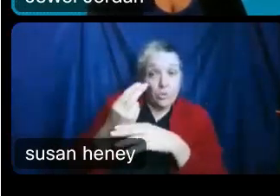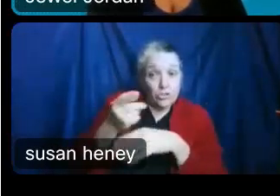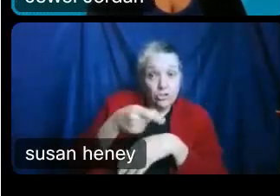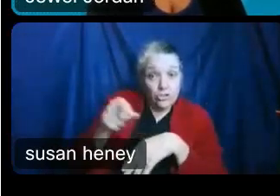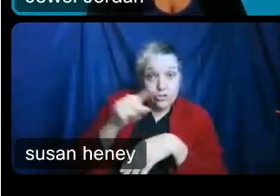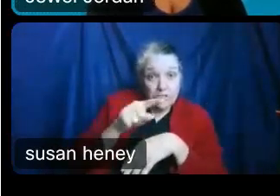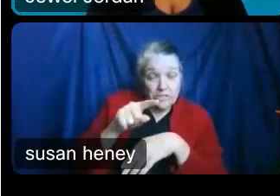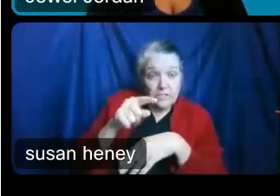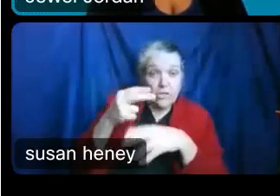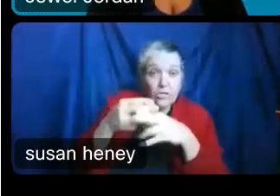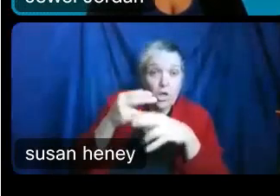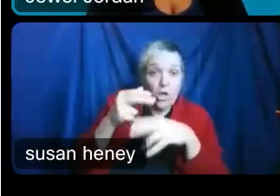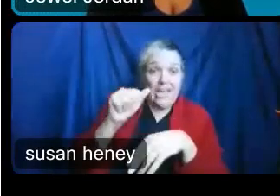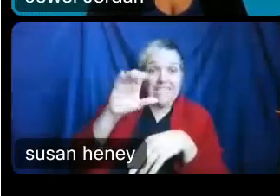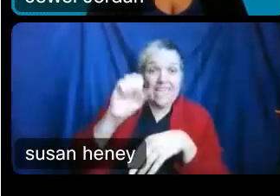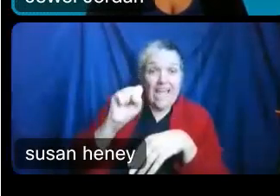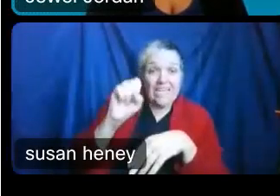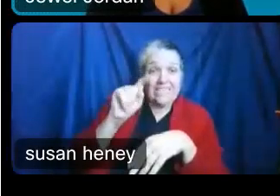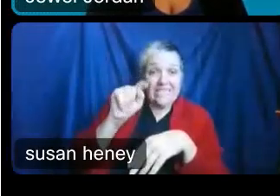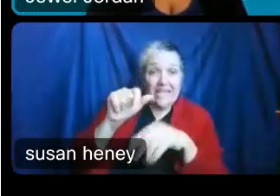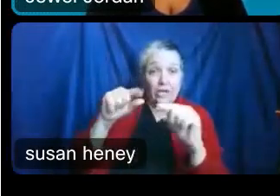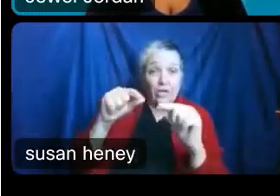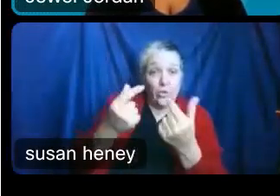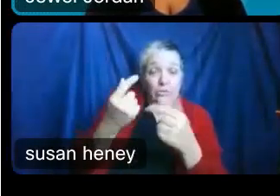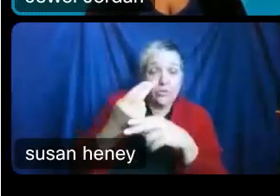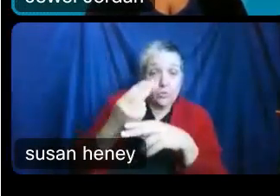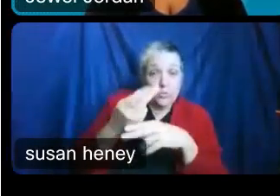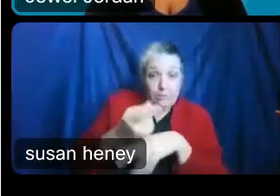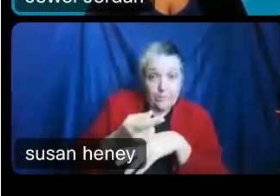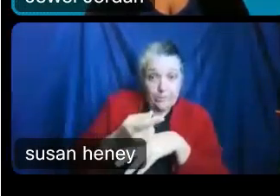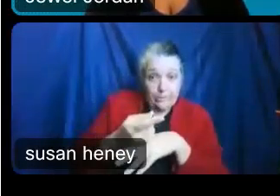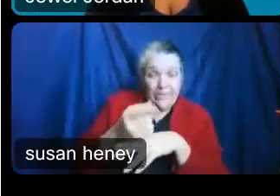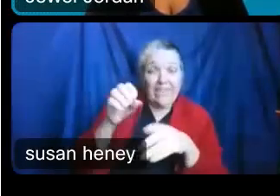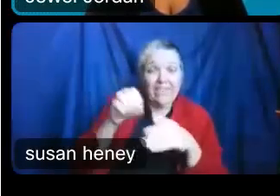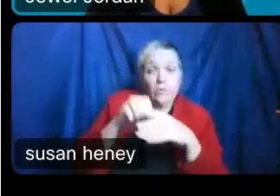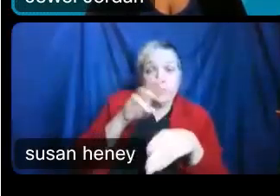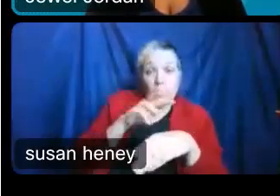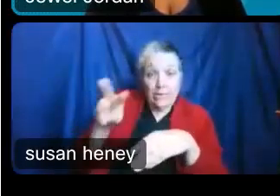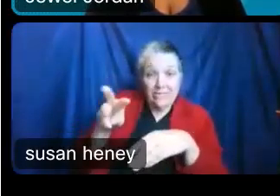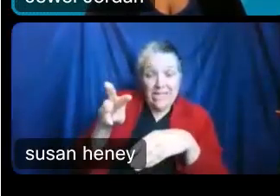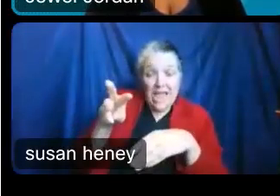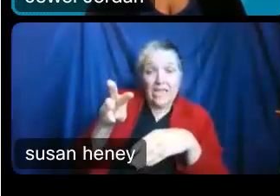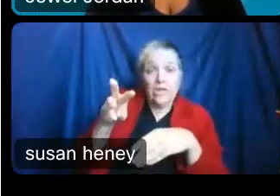as the ACS Data Users Group. The group includes a website and online community with over 4,500